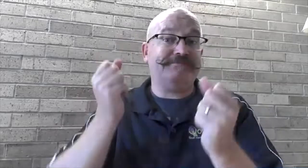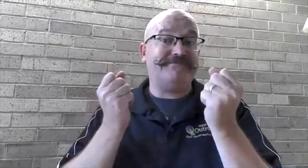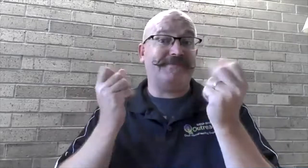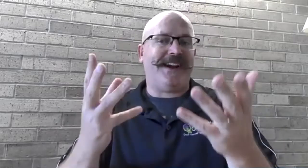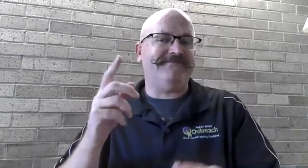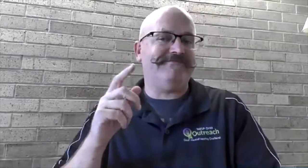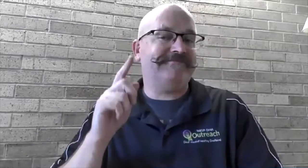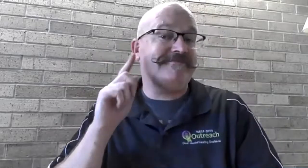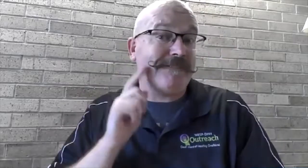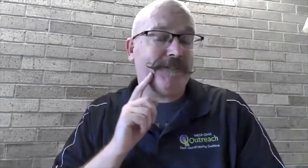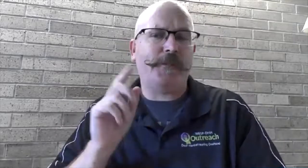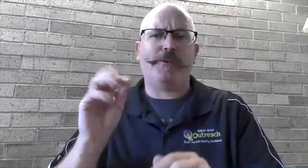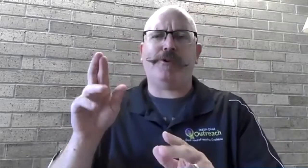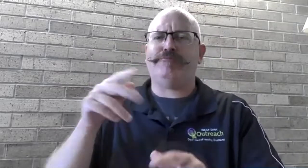When I speak with some people who are Deafblind